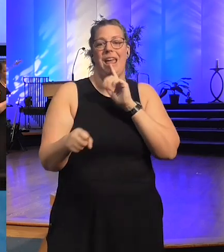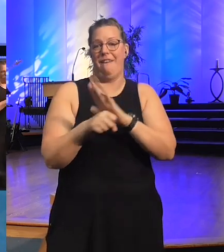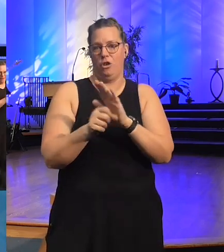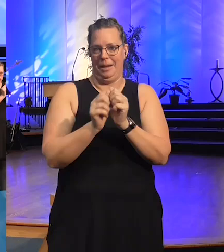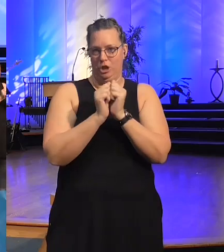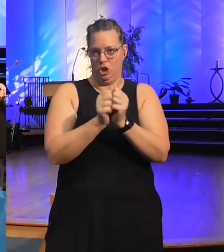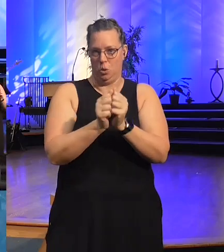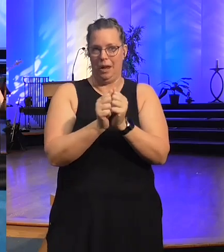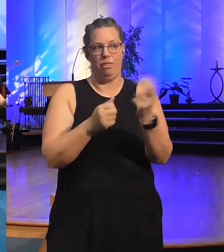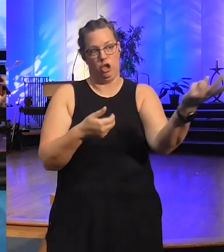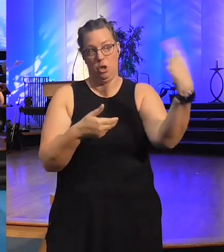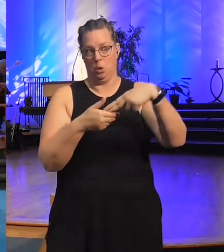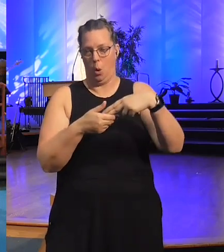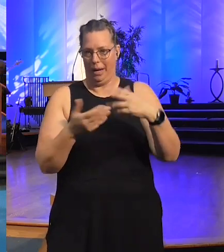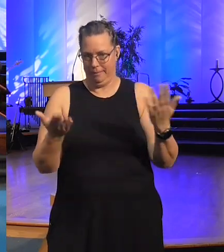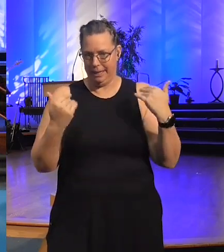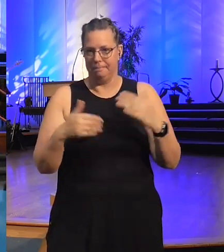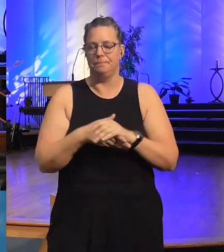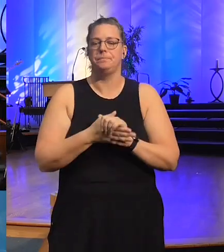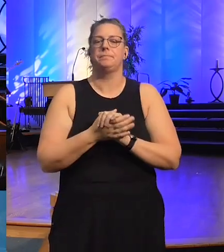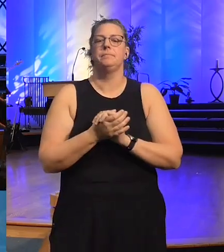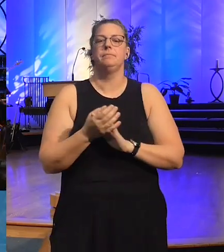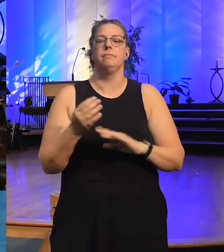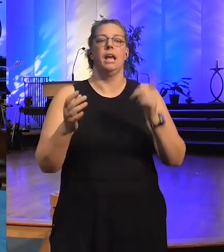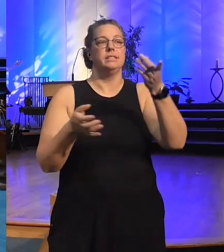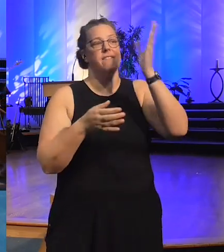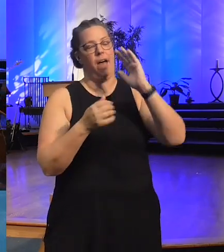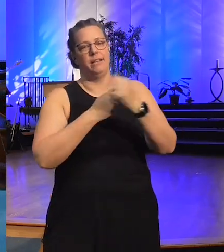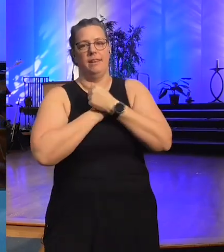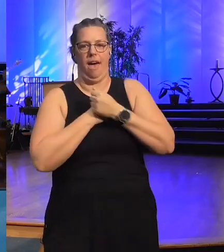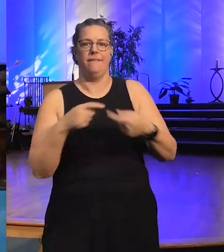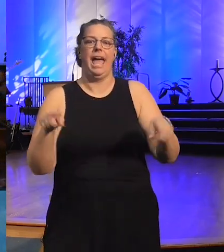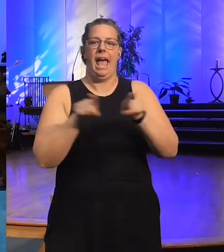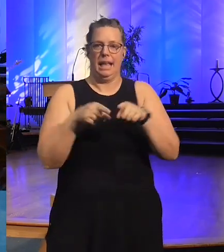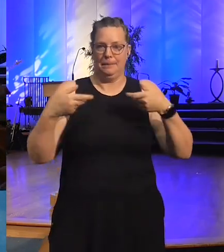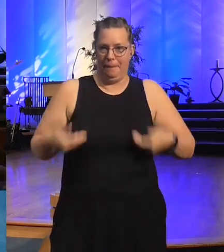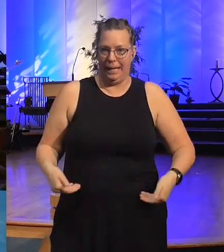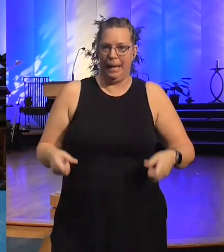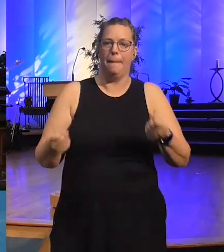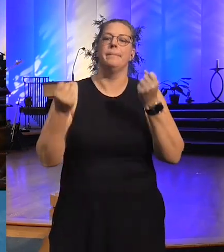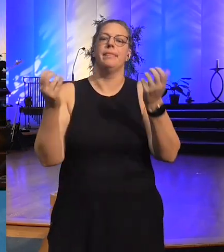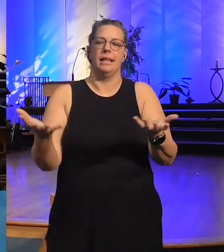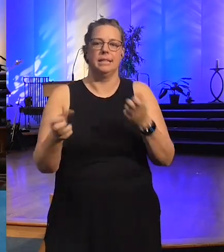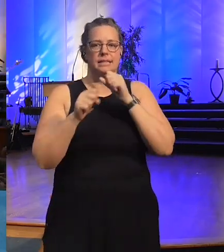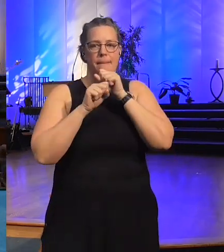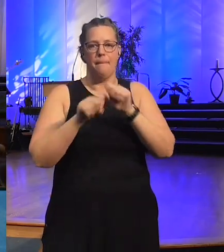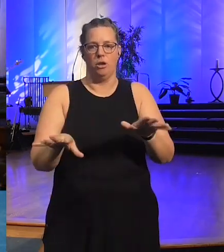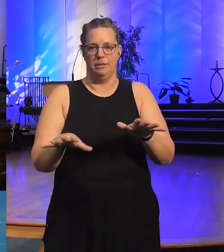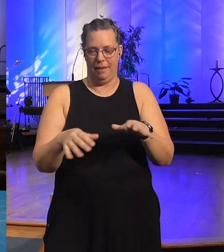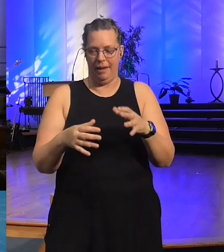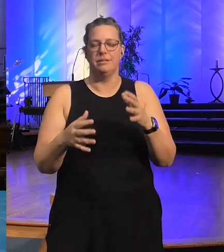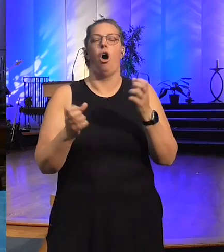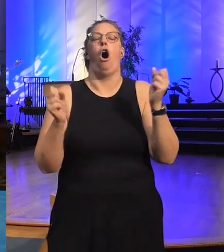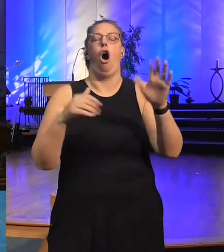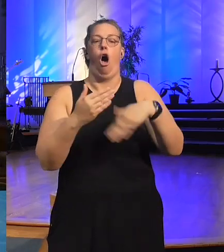it with me at home too it goes like this Divine love as me blesses and multiplies all that I am